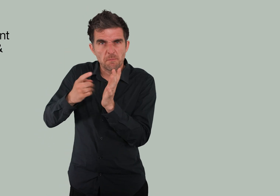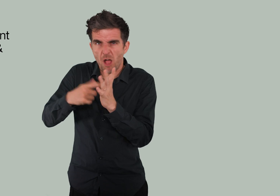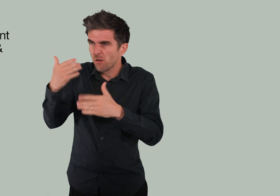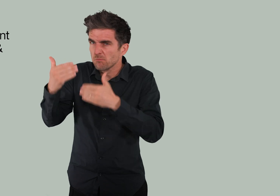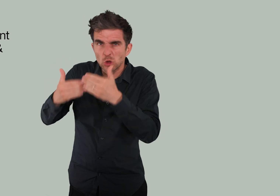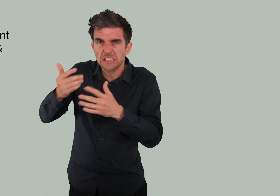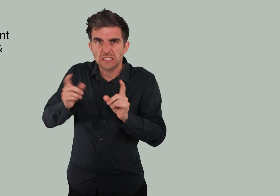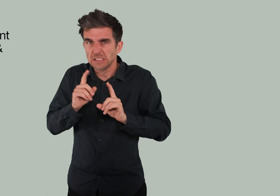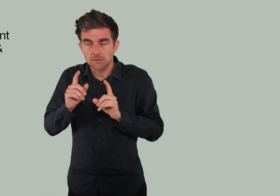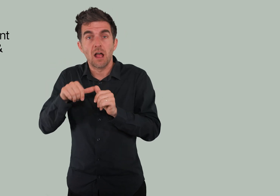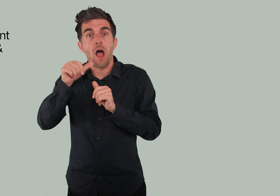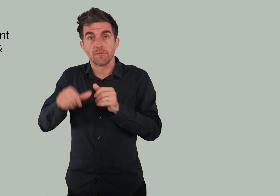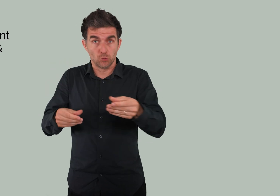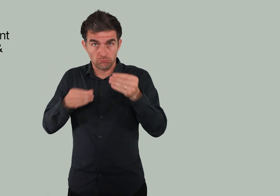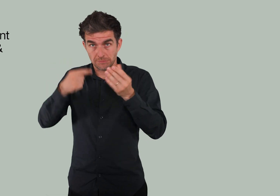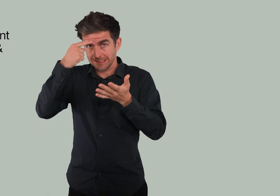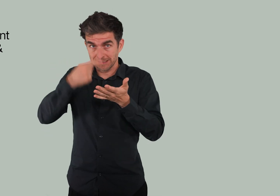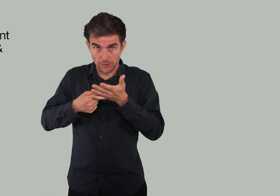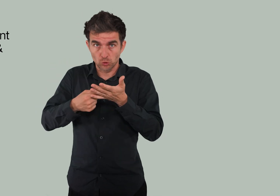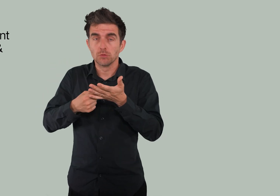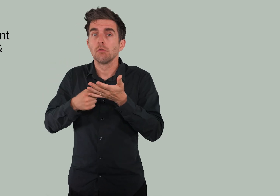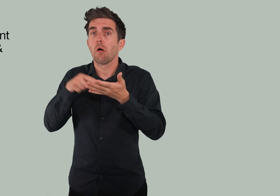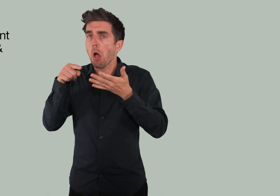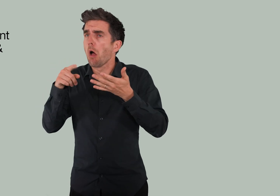of the MR process; after receiving the decision letter understanding